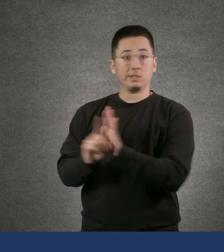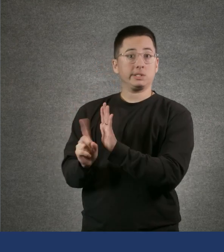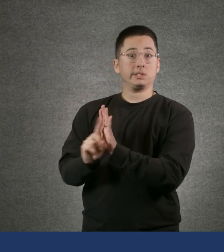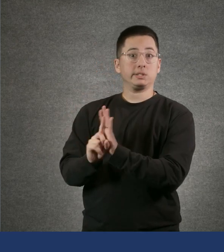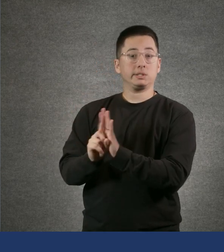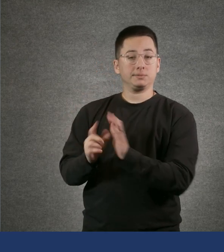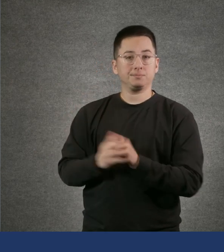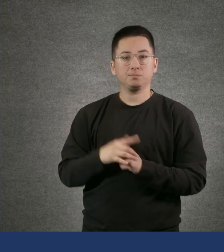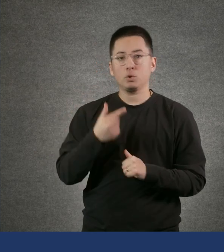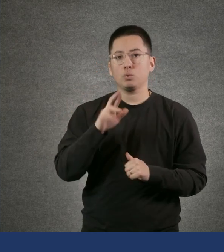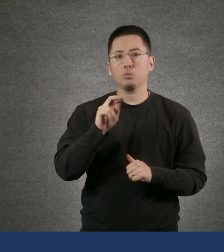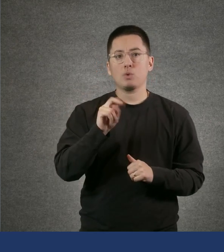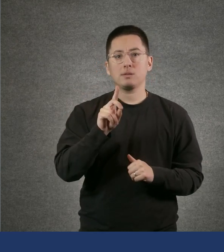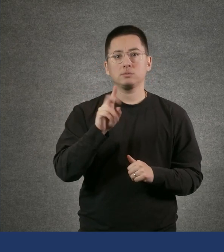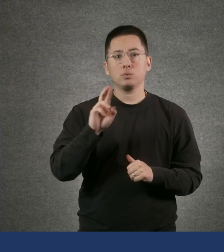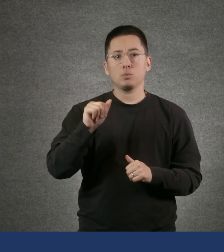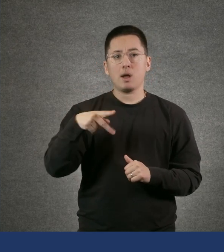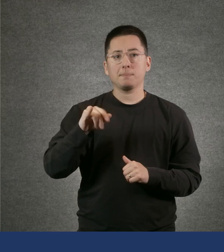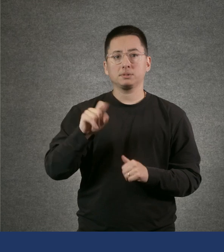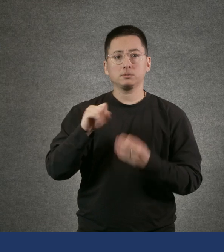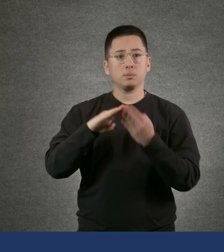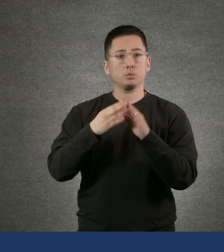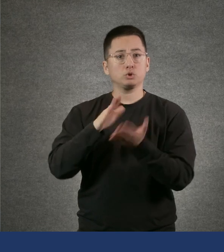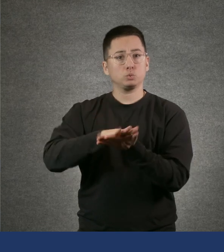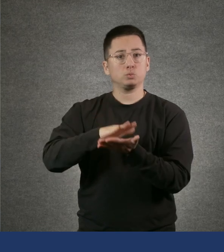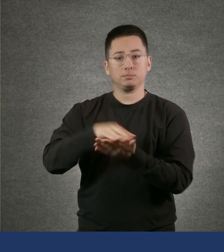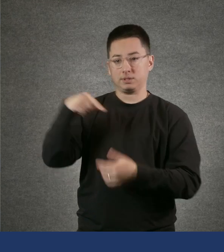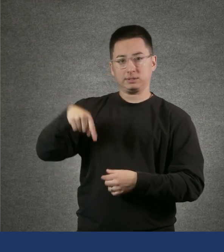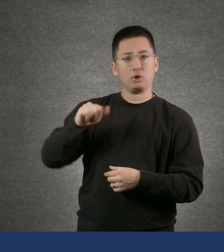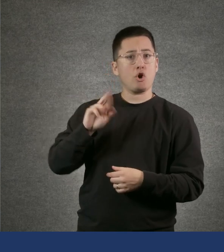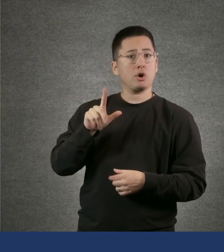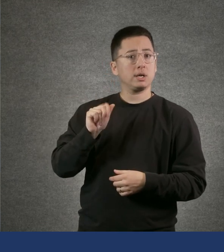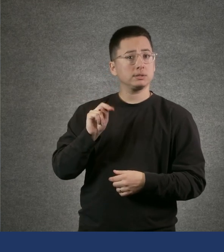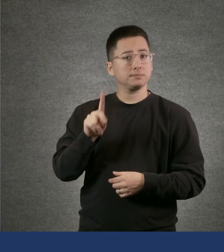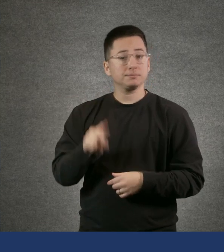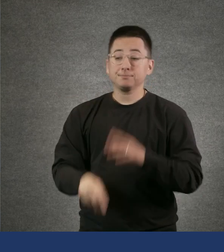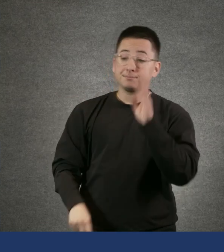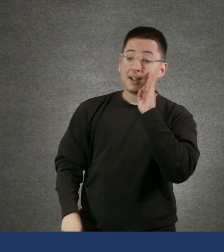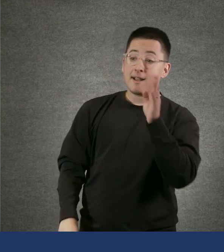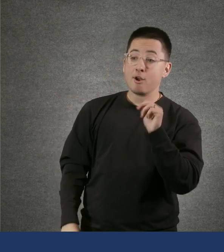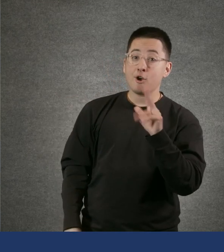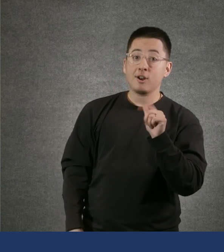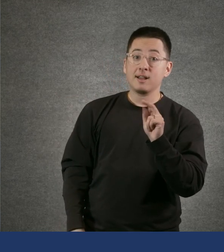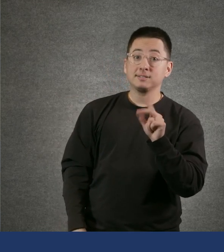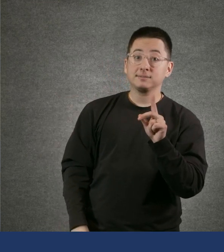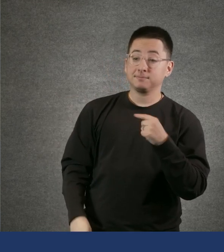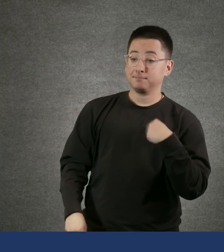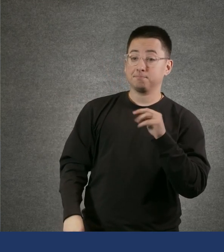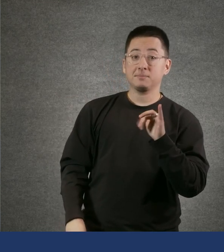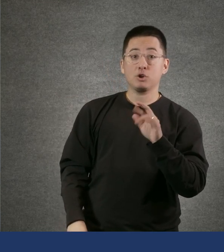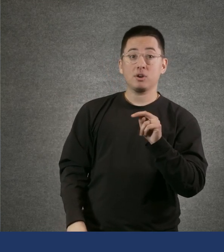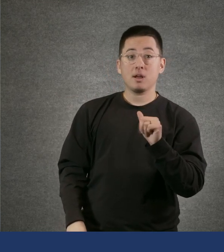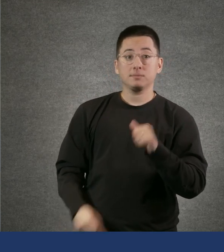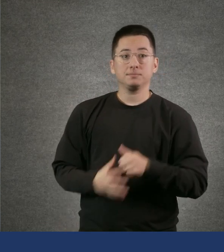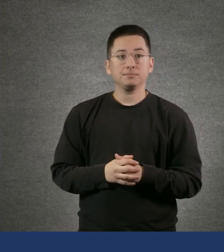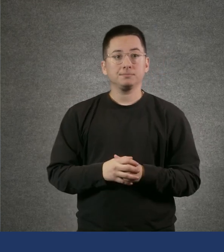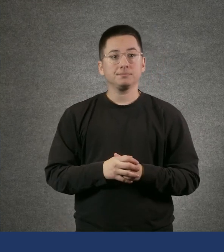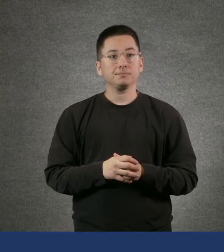Community School. This is Orlin. Hey, Orlin, it's Myrna. I like to know what's going on in my community.